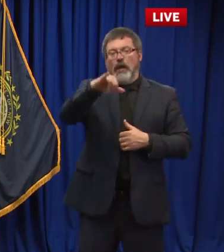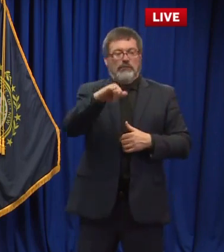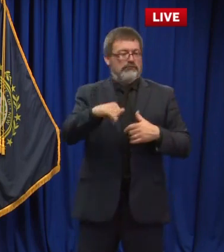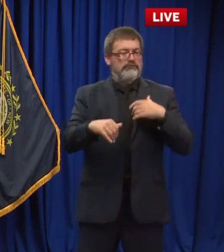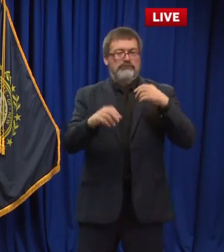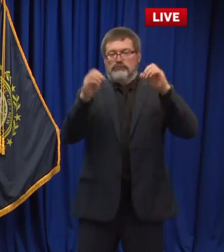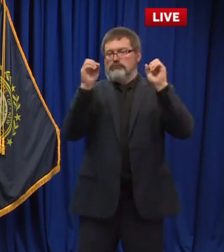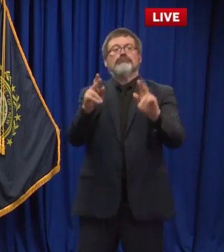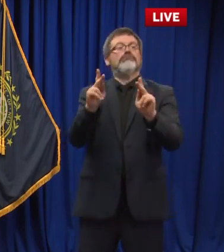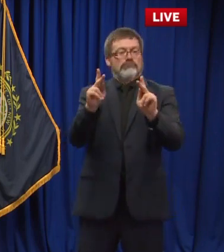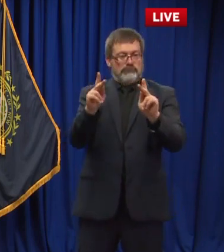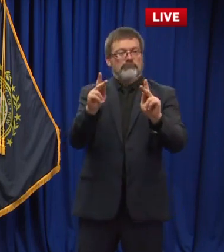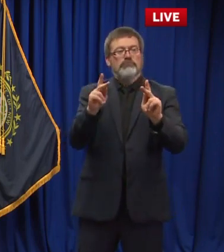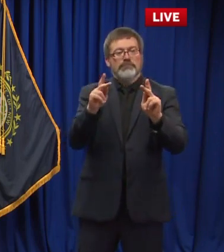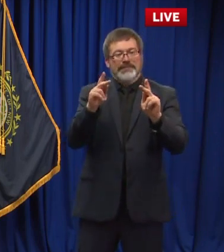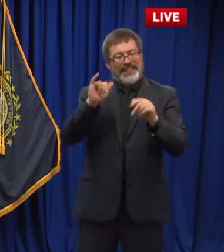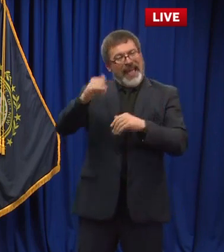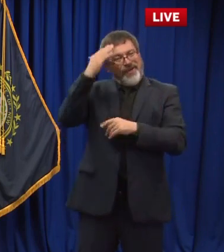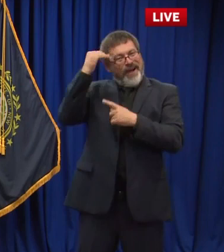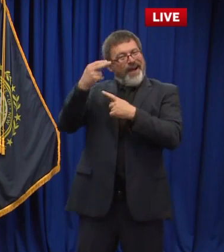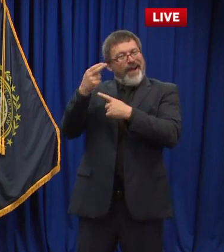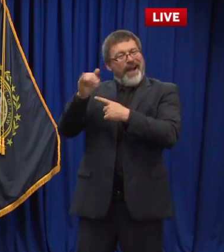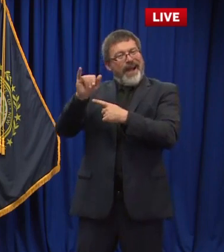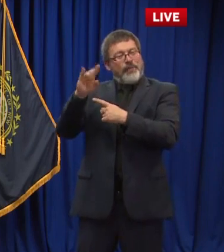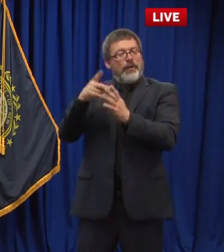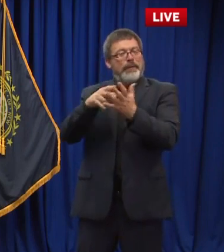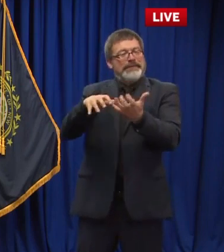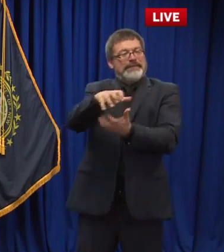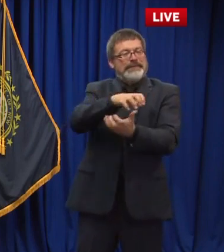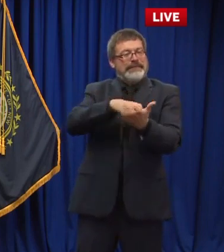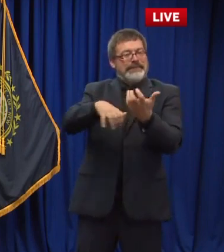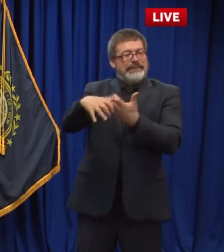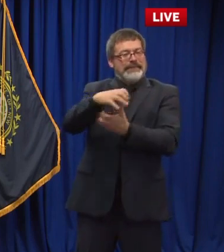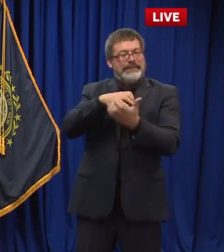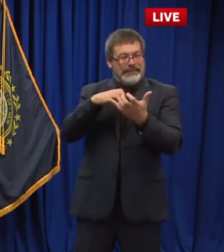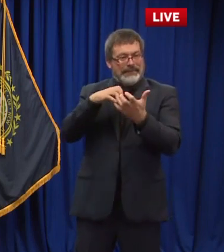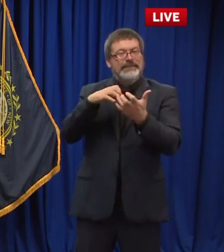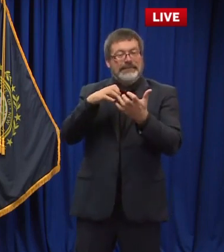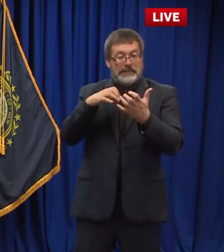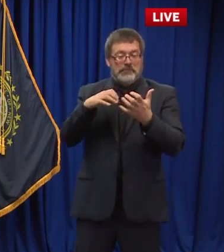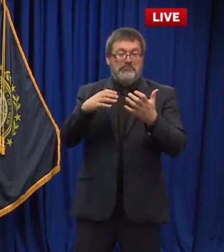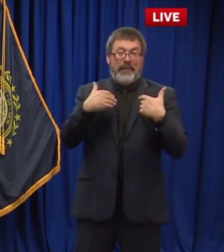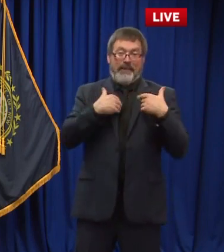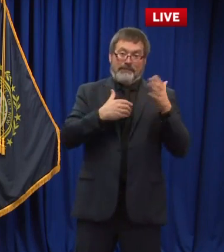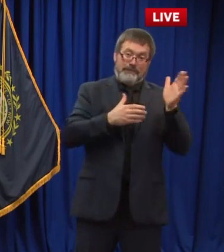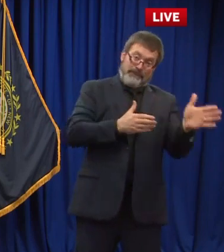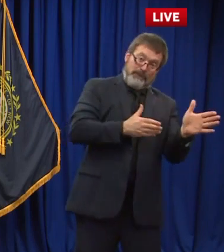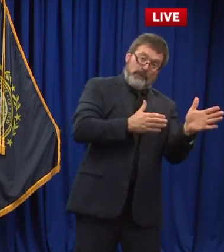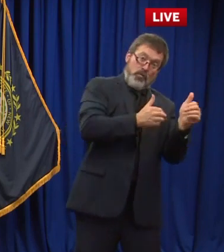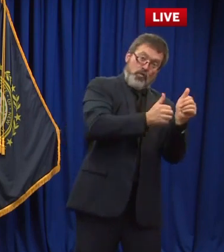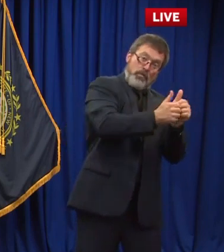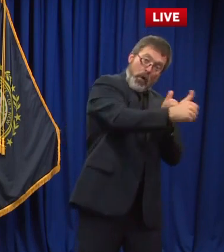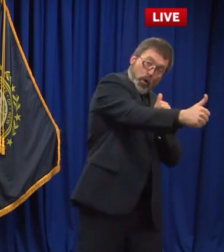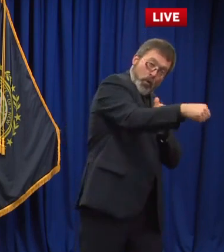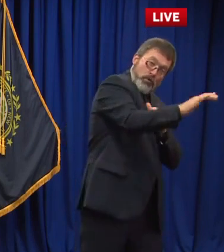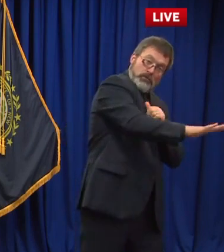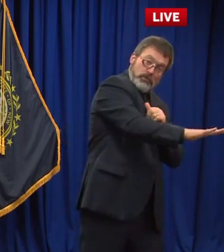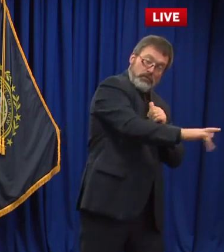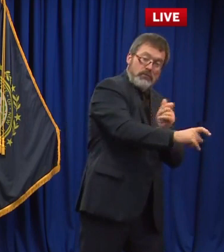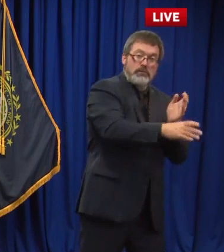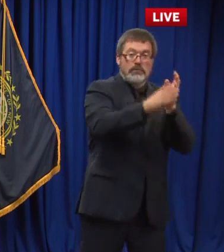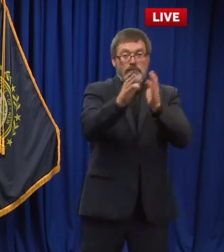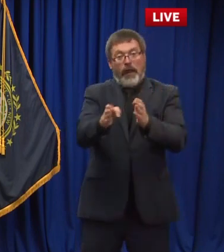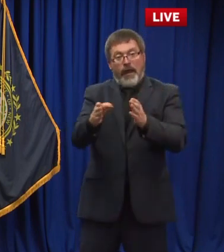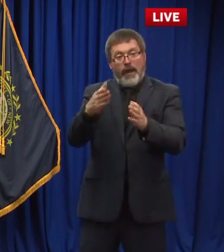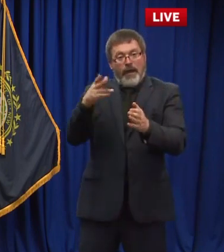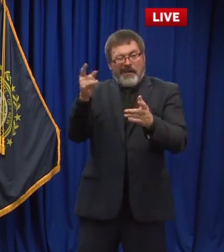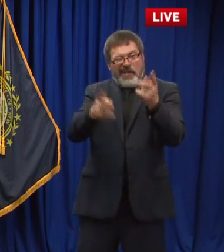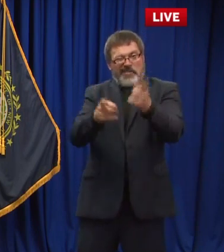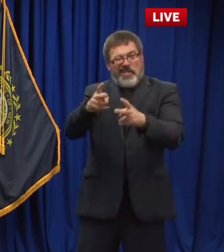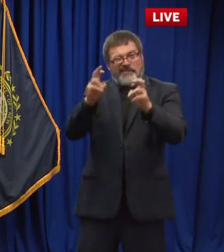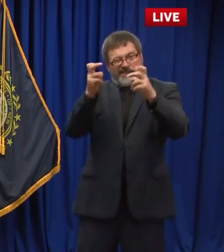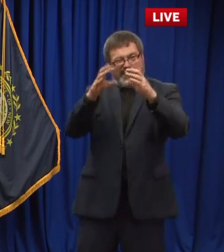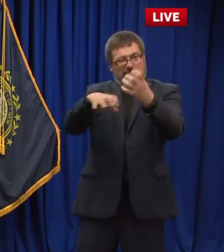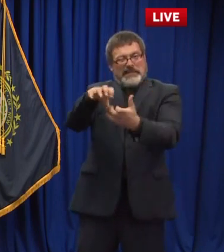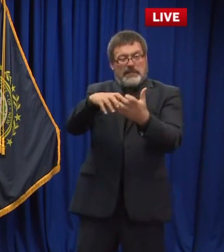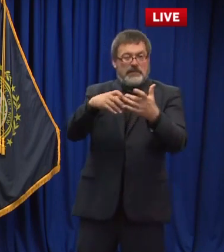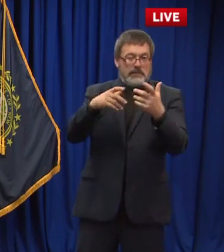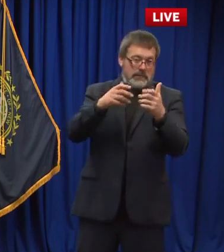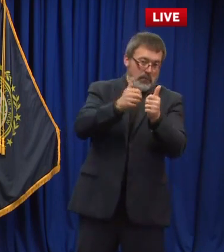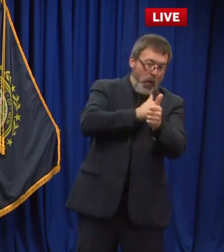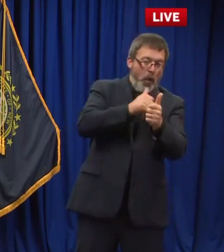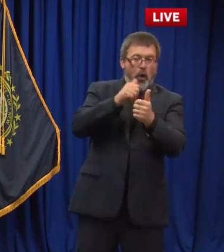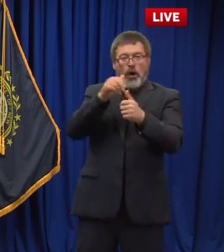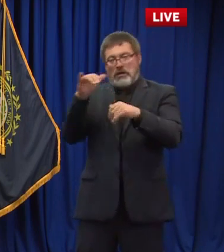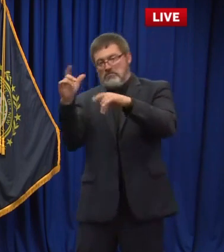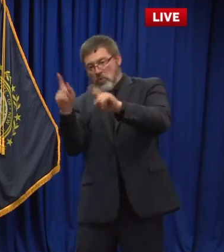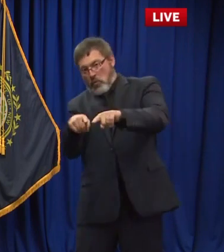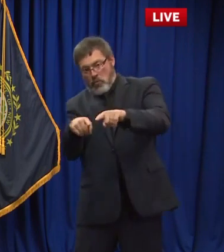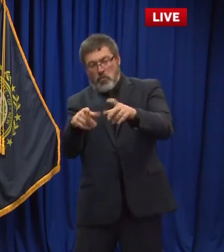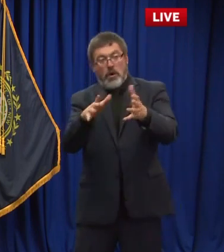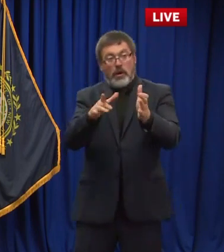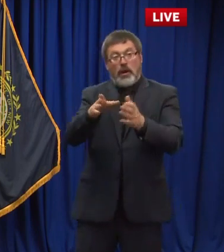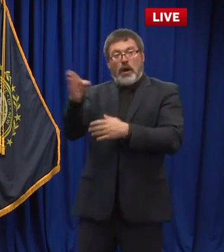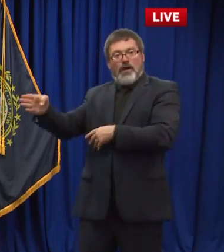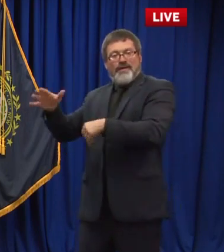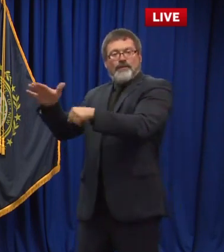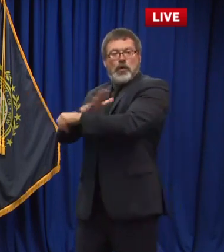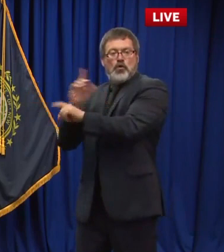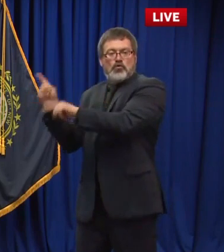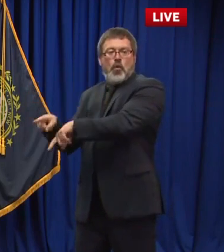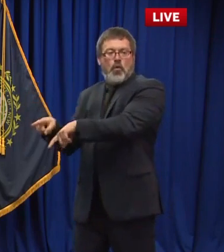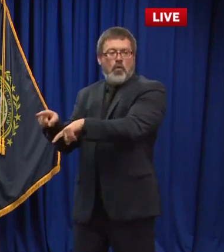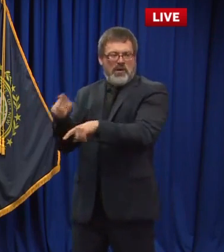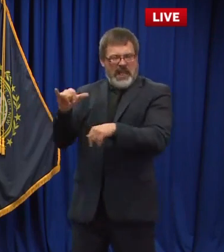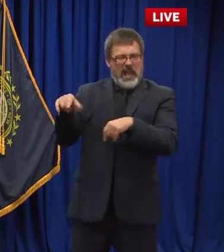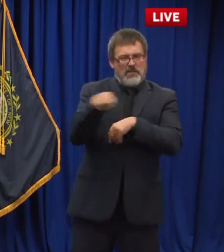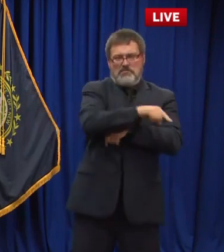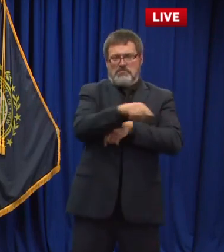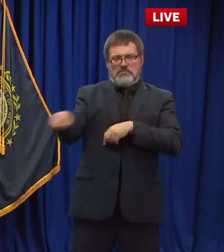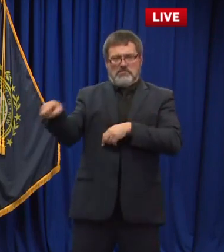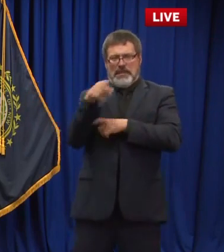SO WHAT THIS HAS DONE IS BUILT IN HYBRID LEARNING PROTOCOLS SO TRADITIONAL INSTRUCTION, PROTOCOLS AROUND HEALTH AND SAFETY CORPORATE -- PROTOCOL FOR RETURNING TO A COMPLETELY REMOTE